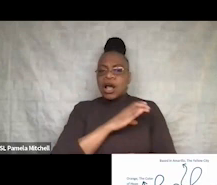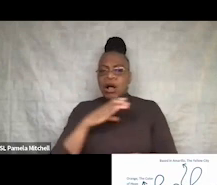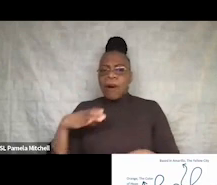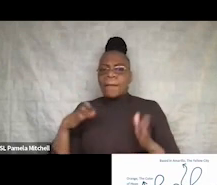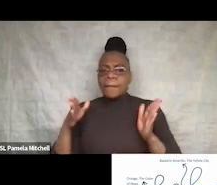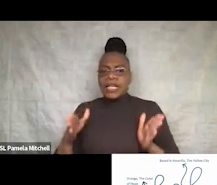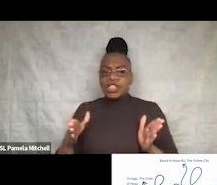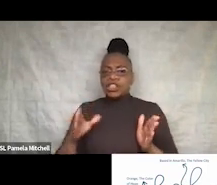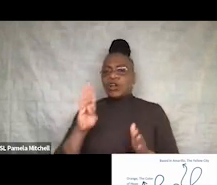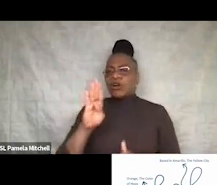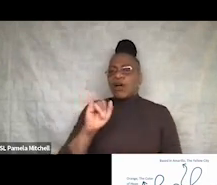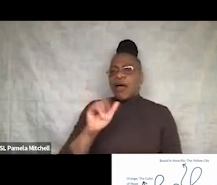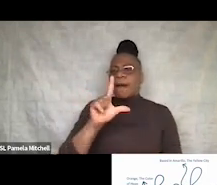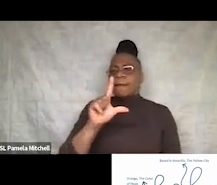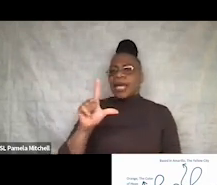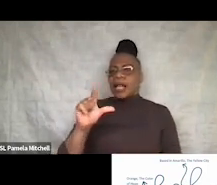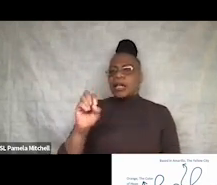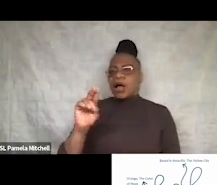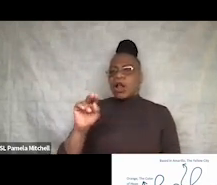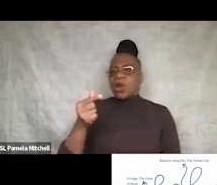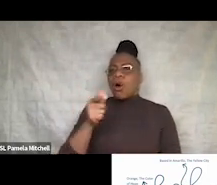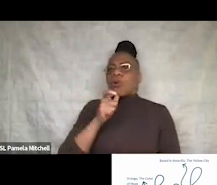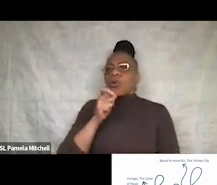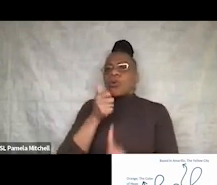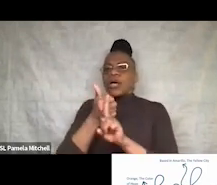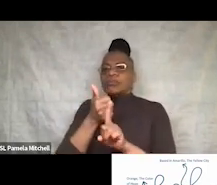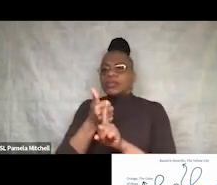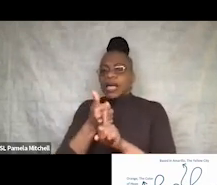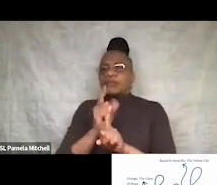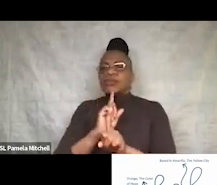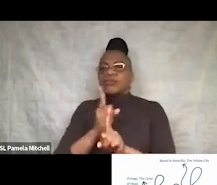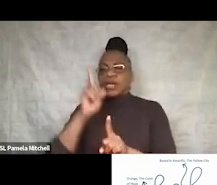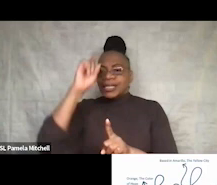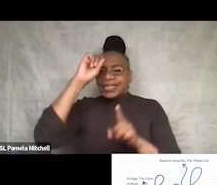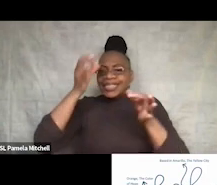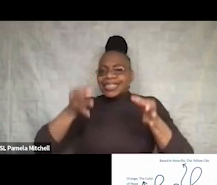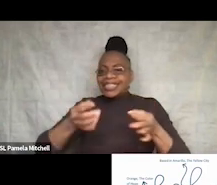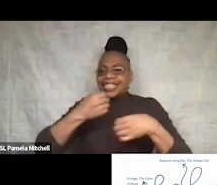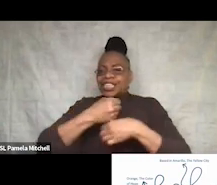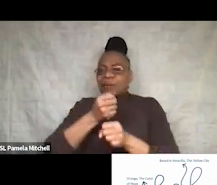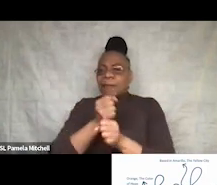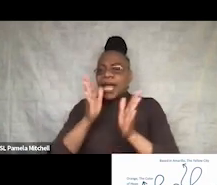that was a real decision-maker within this community, and spent nearly a year and a half